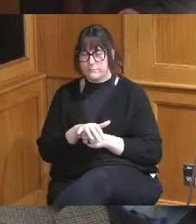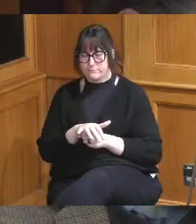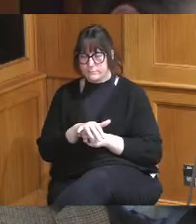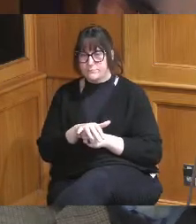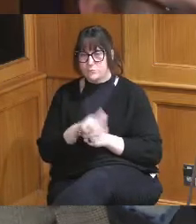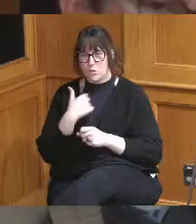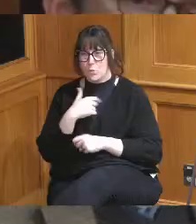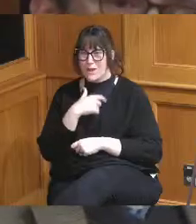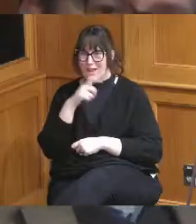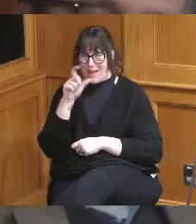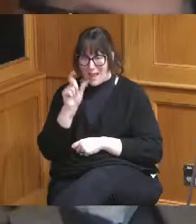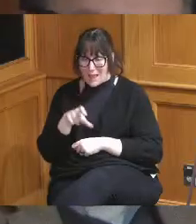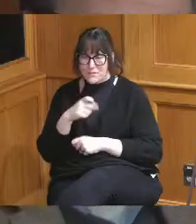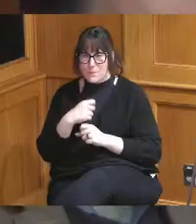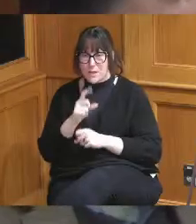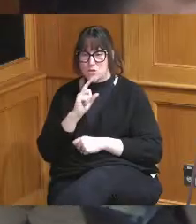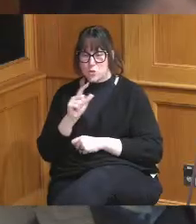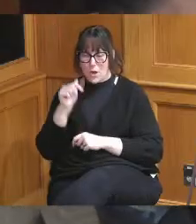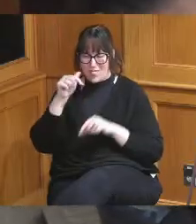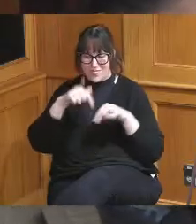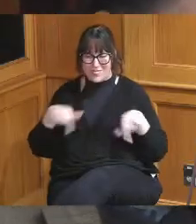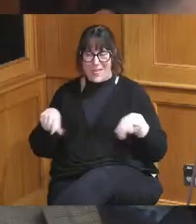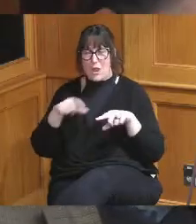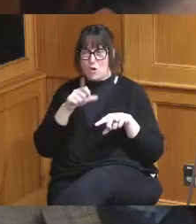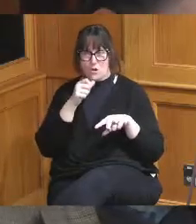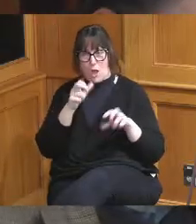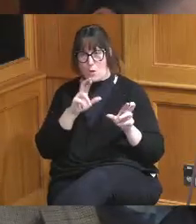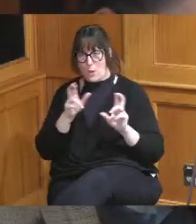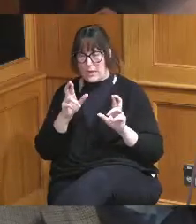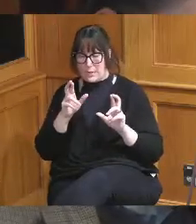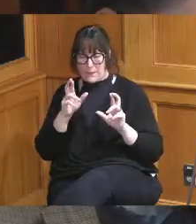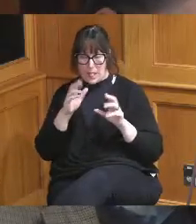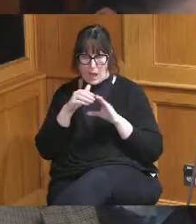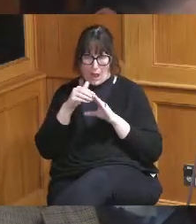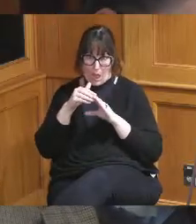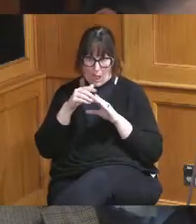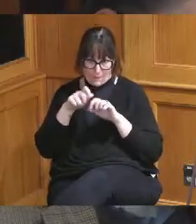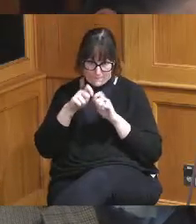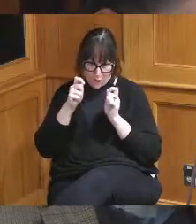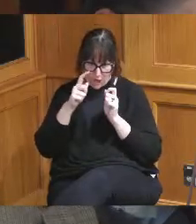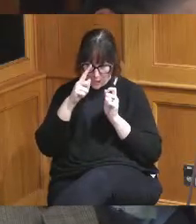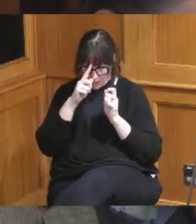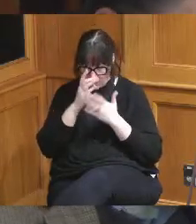we got to have them not ready to break right so I think this building allows that I'm glad you have